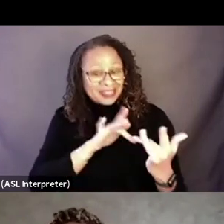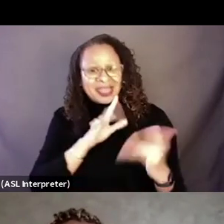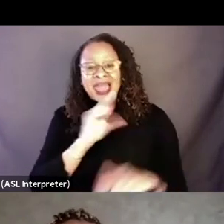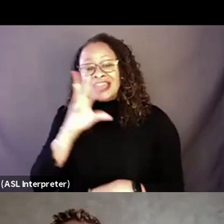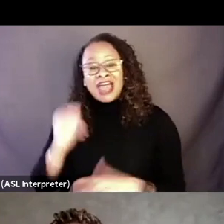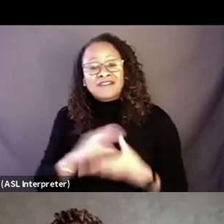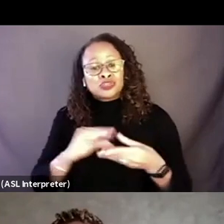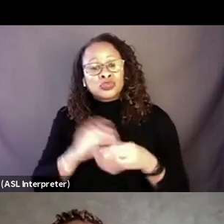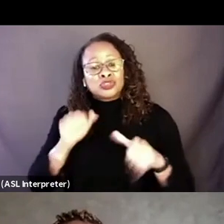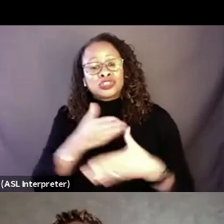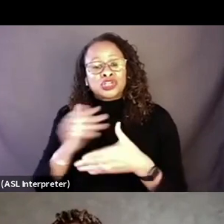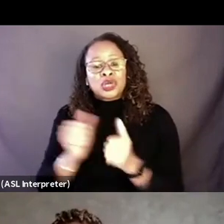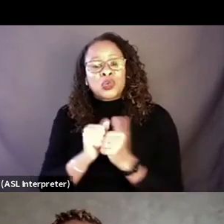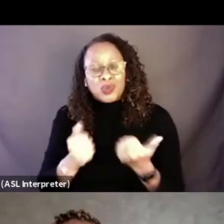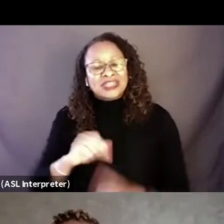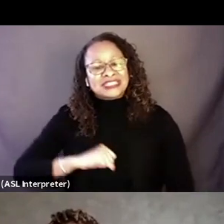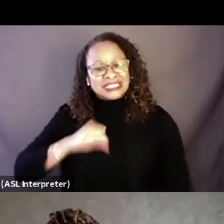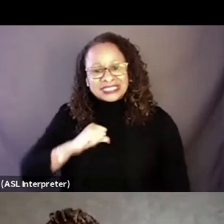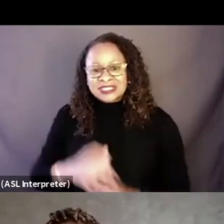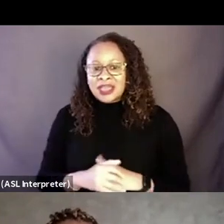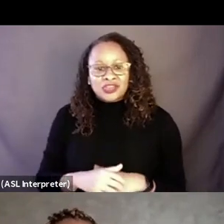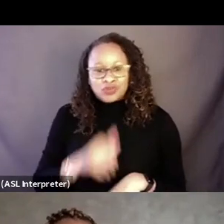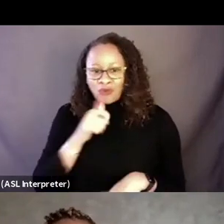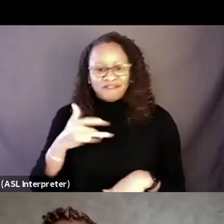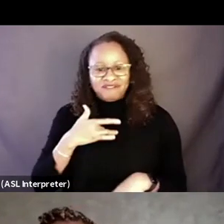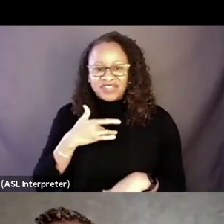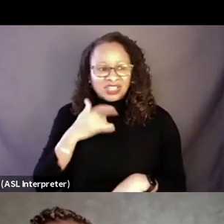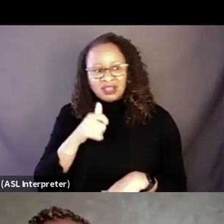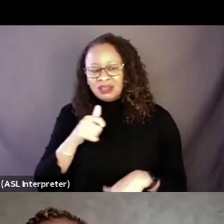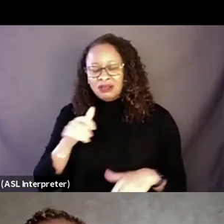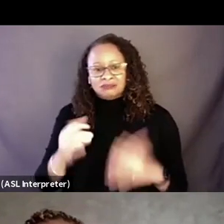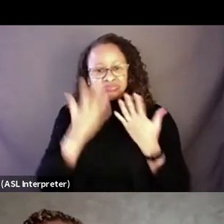I did not feel humiliated I did not feel like I was naked.